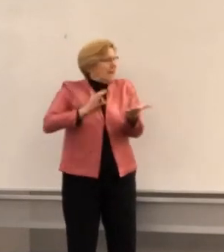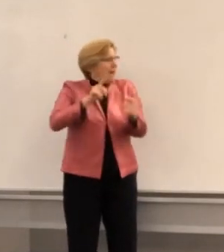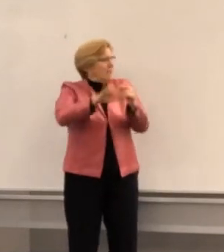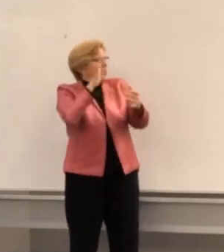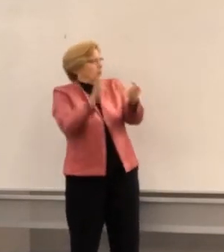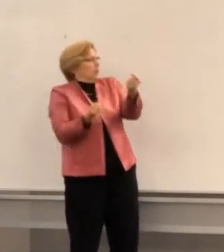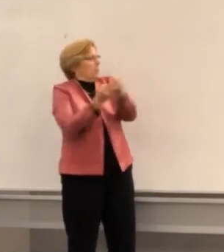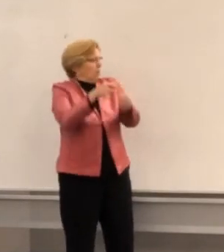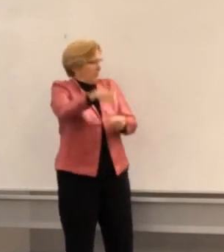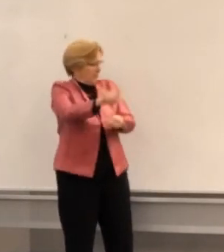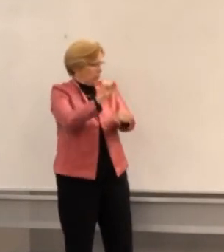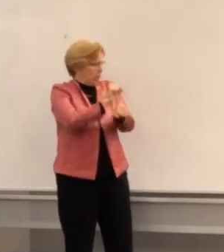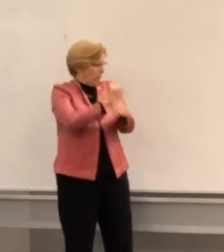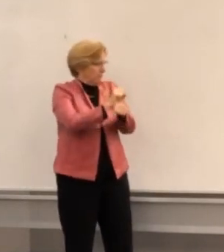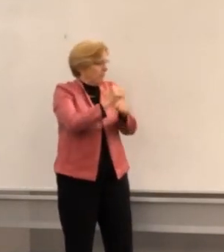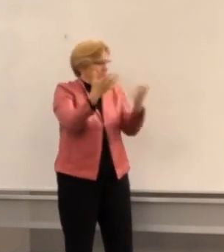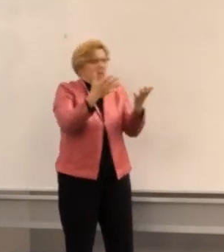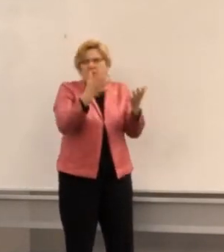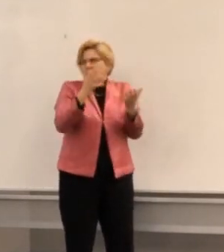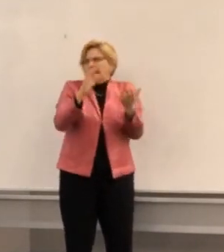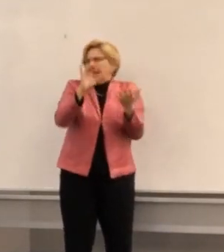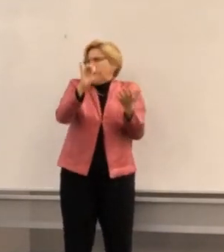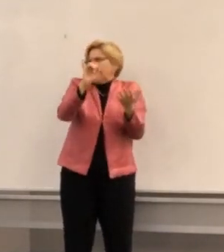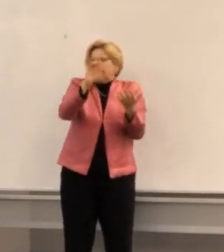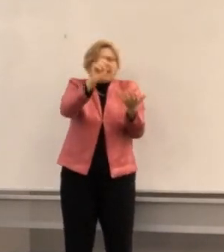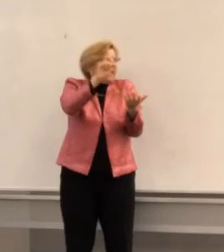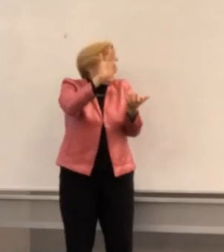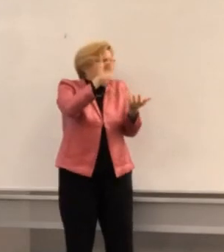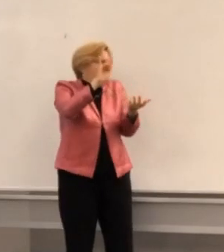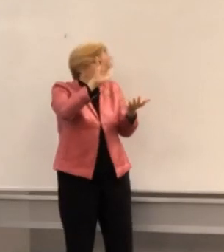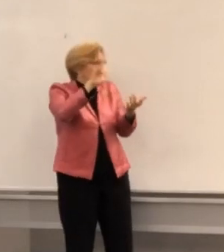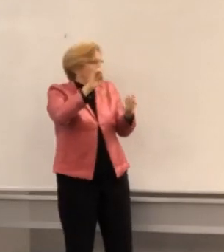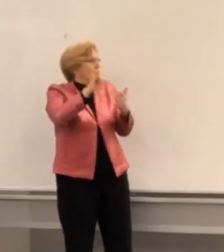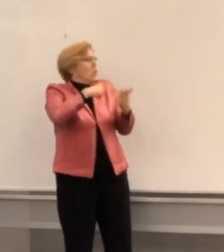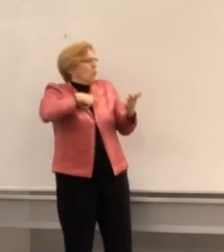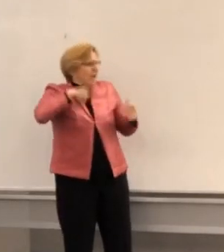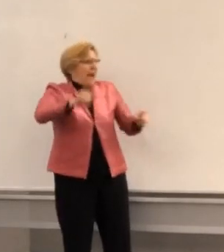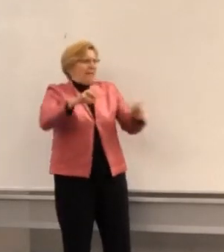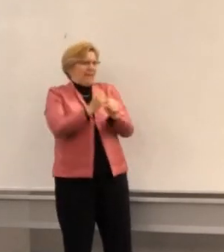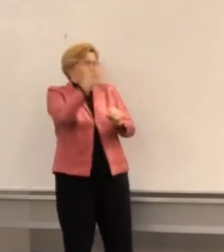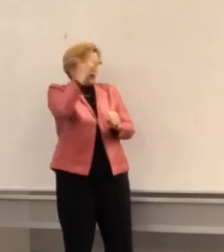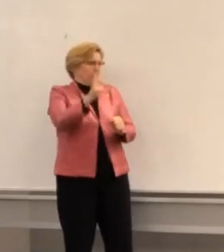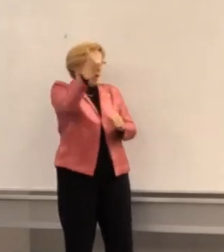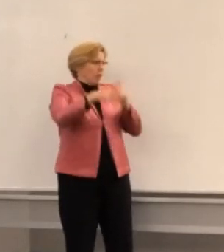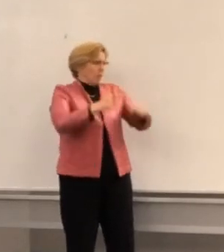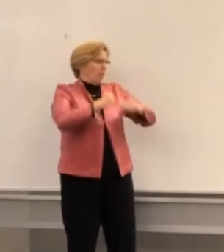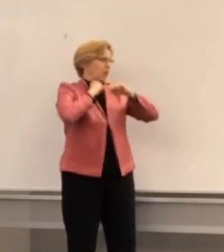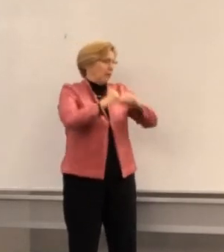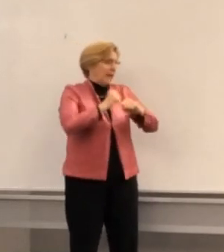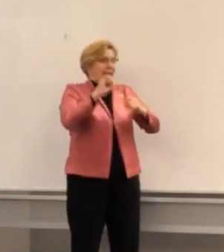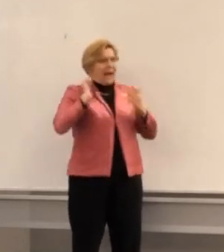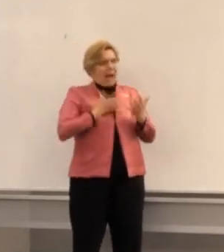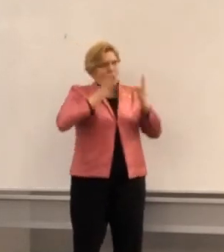have some sort of an officer or staff that will support this function down the road. It is inevitable because we have to get smarter